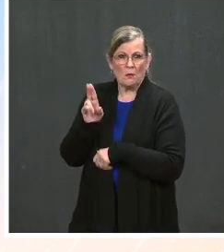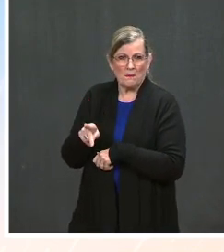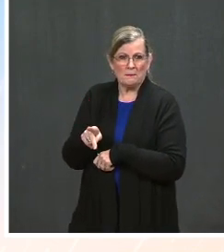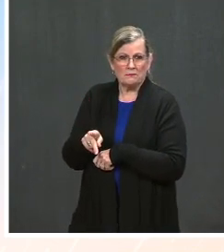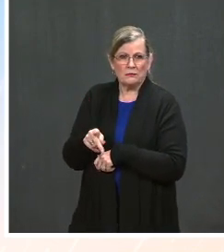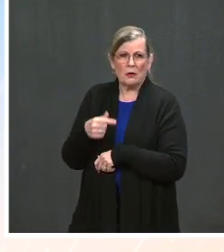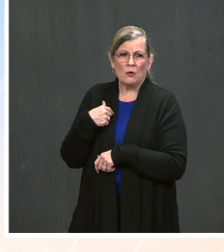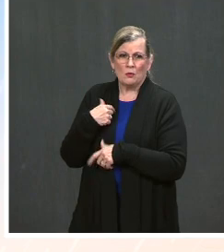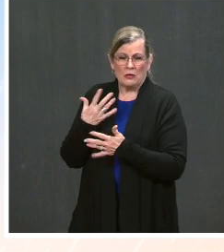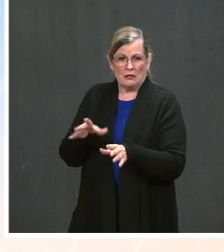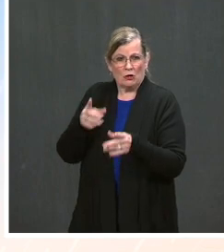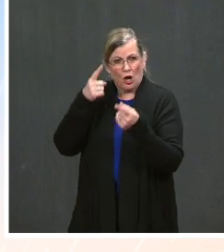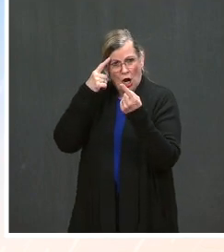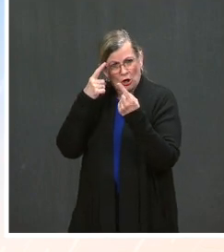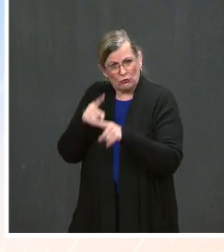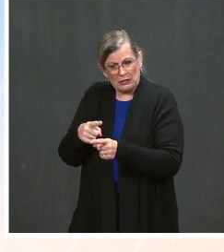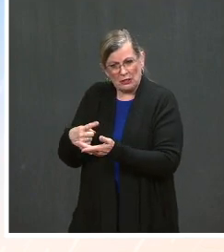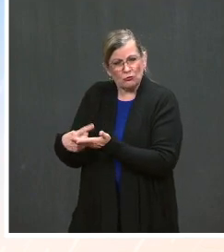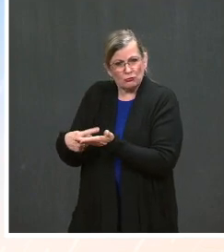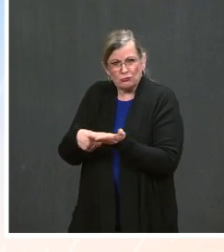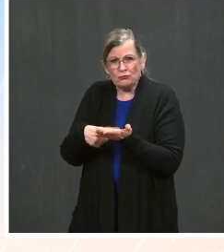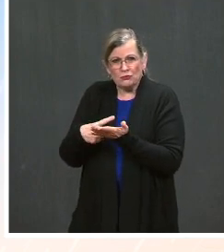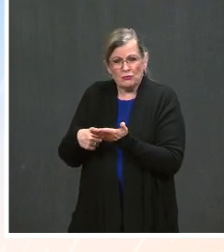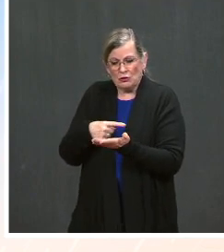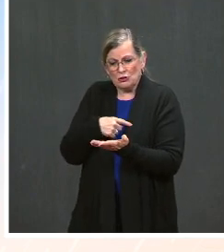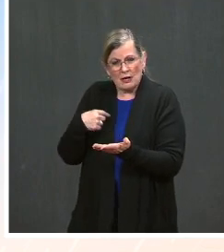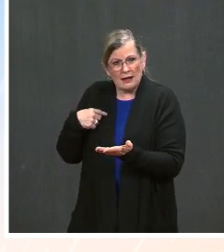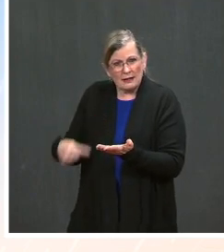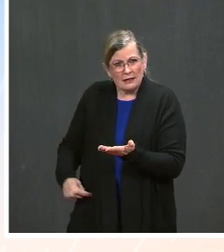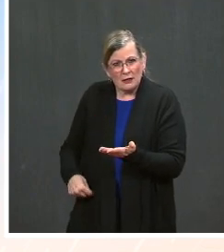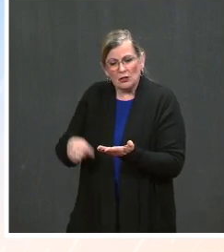Russian, and Chinese partners to identify the issues involved